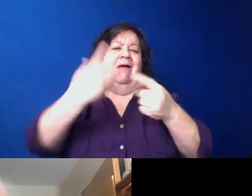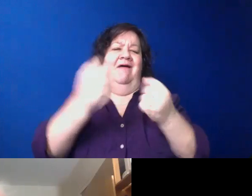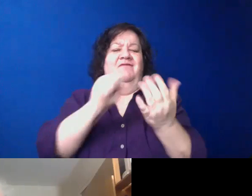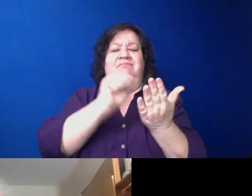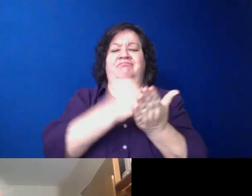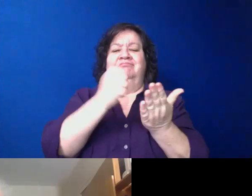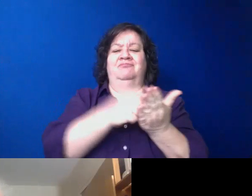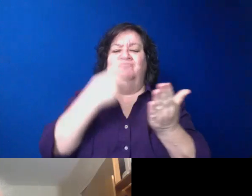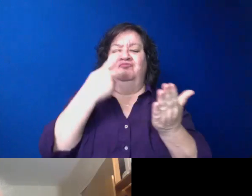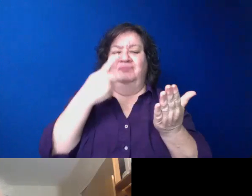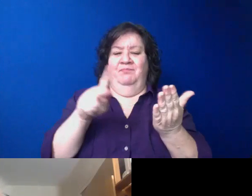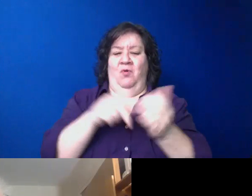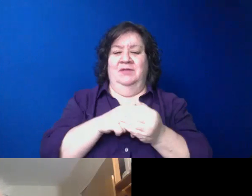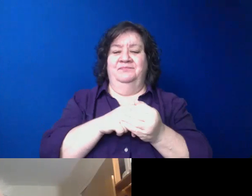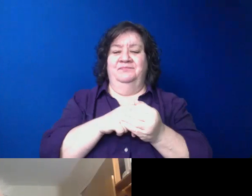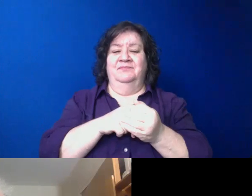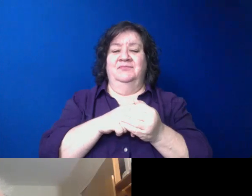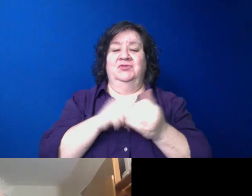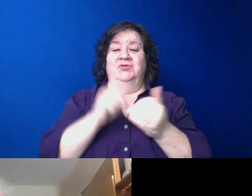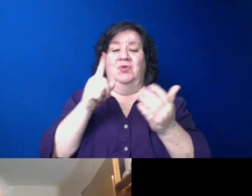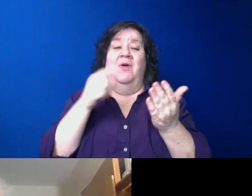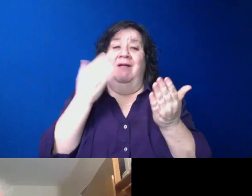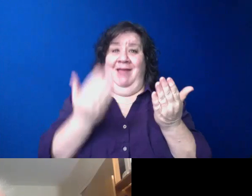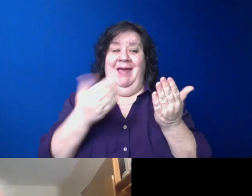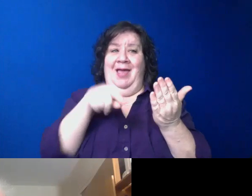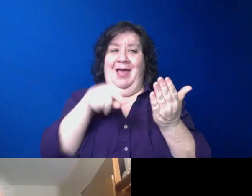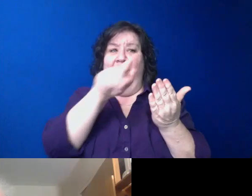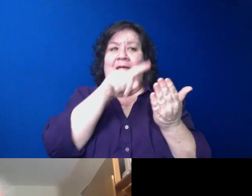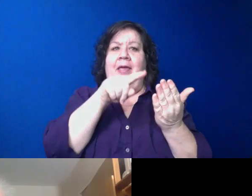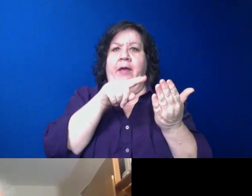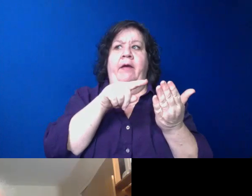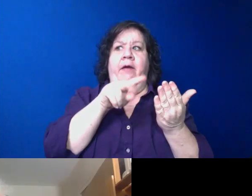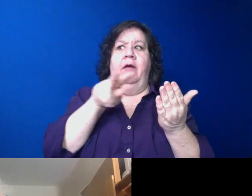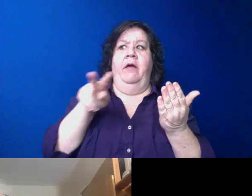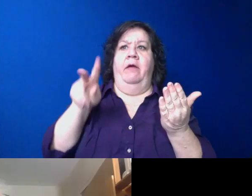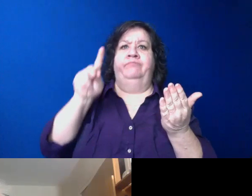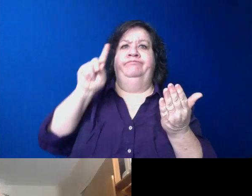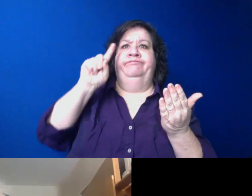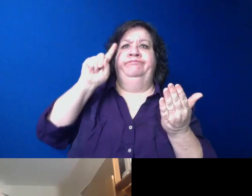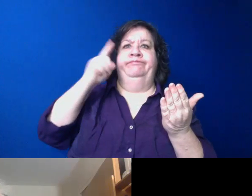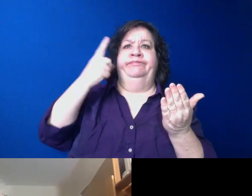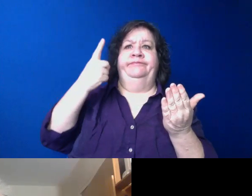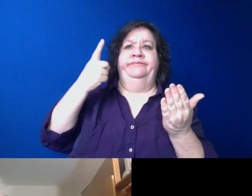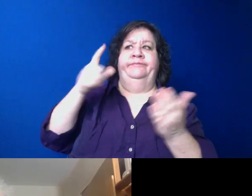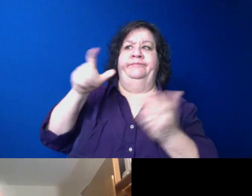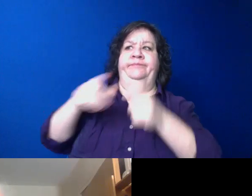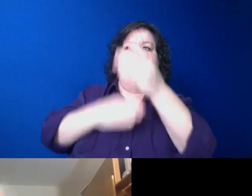an issue of state obligations and you know the the whole process around climate adaptation mitigation